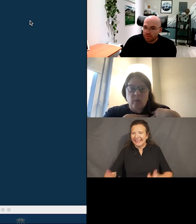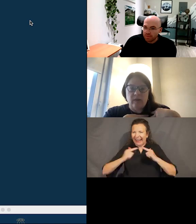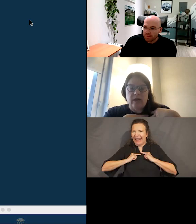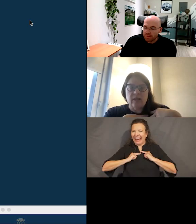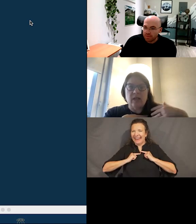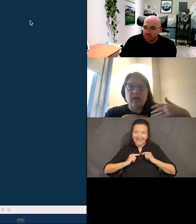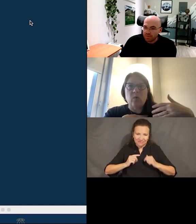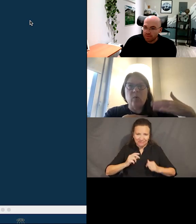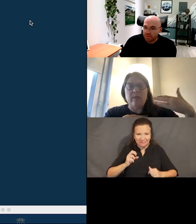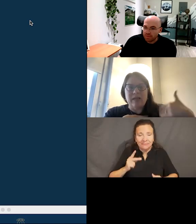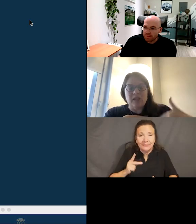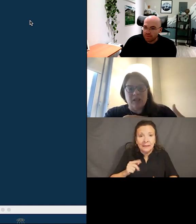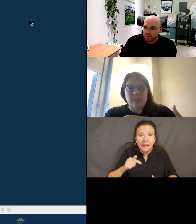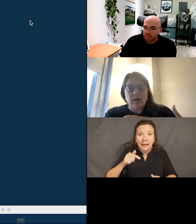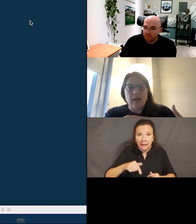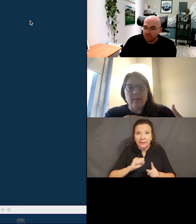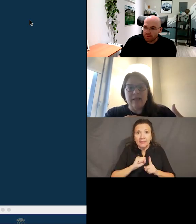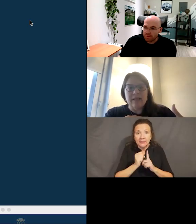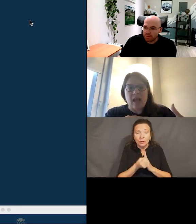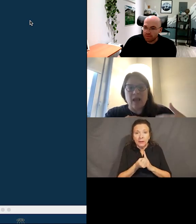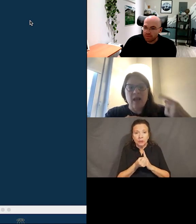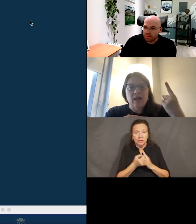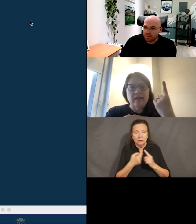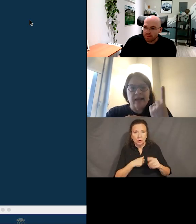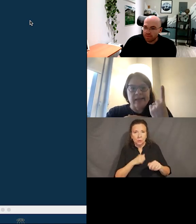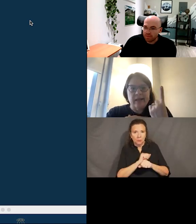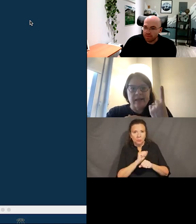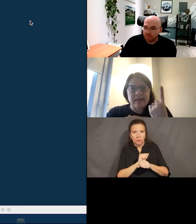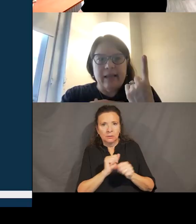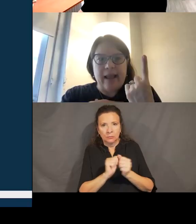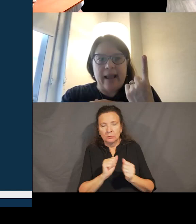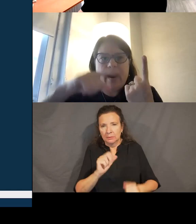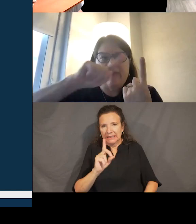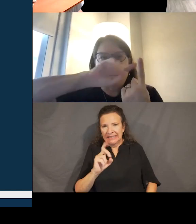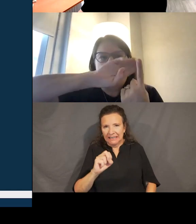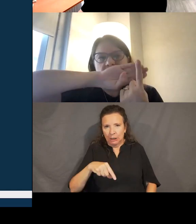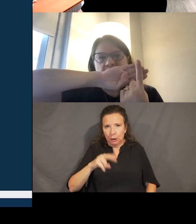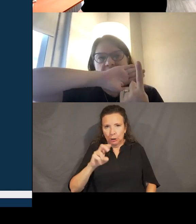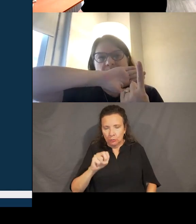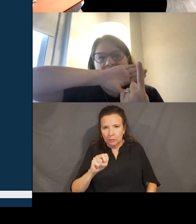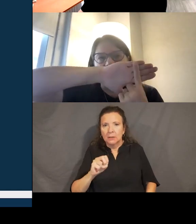we are doing at Deque with much simpler elements, like does this letter have enough contrast with